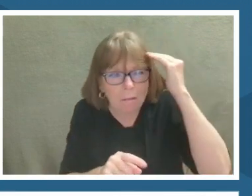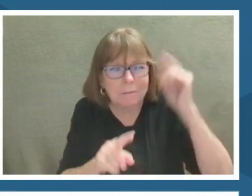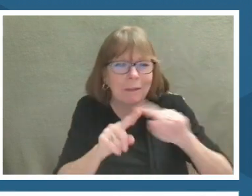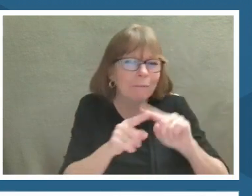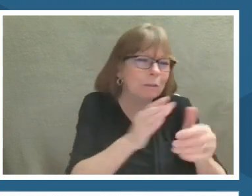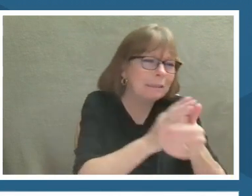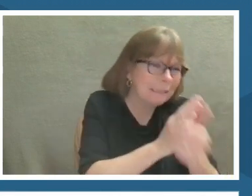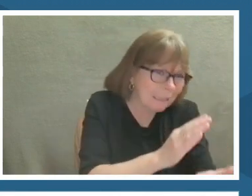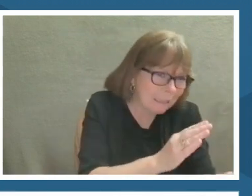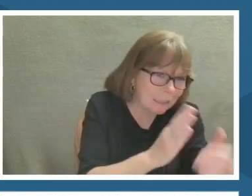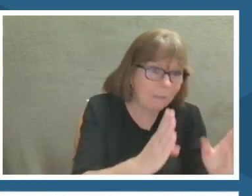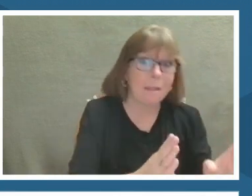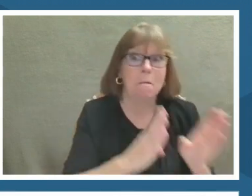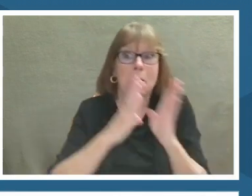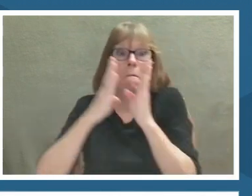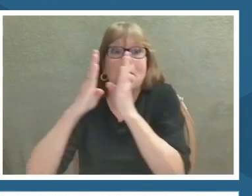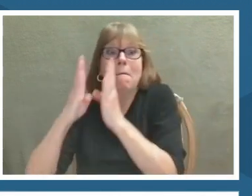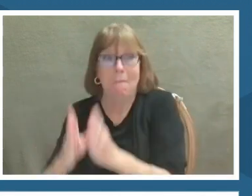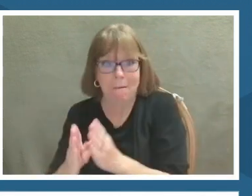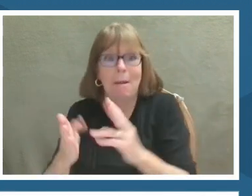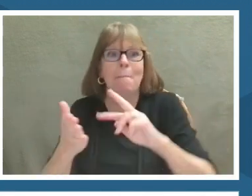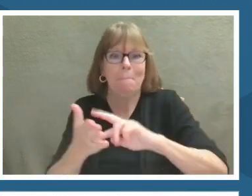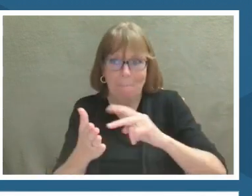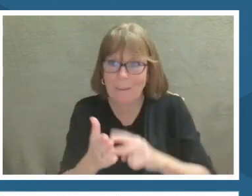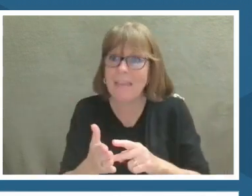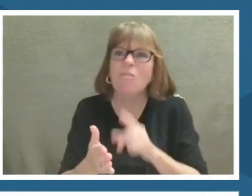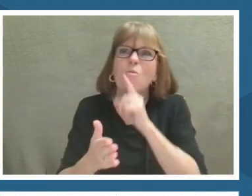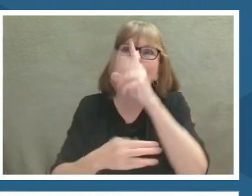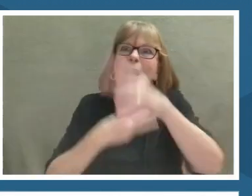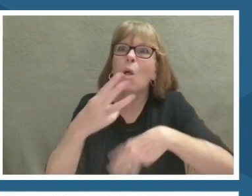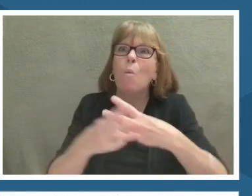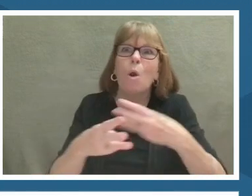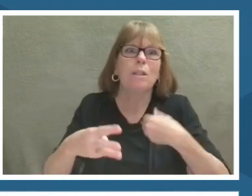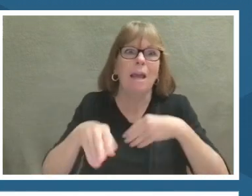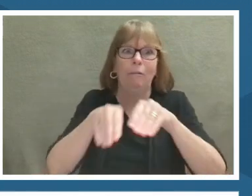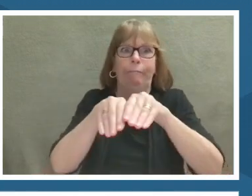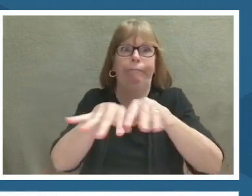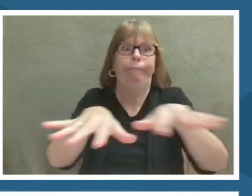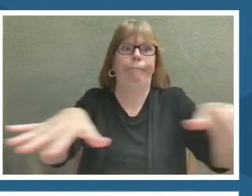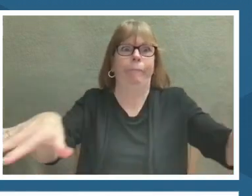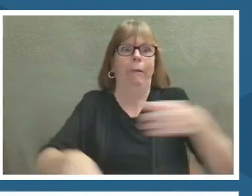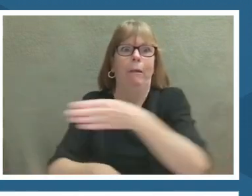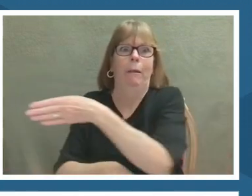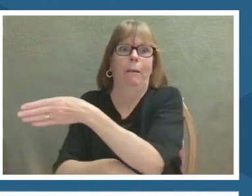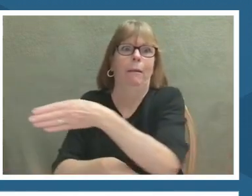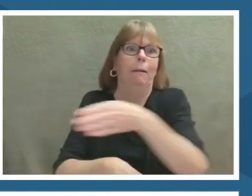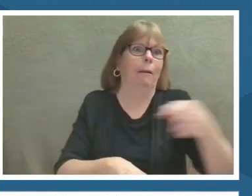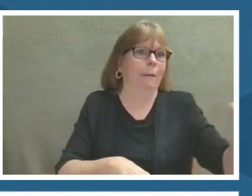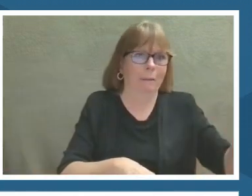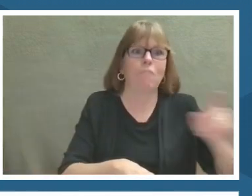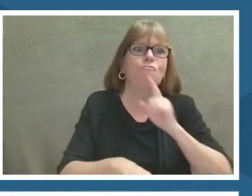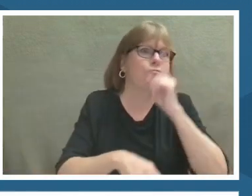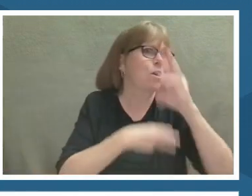where you're trying to undertake real world problems explain real world phenomena students are applying that